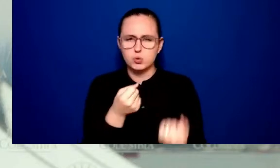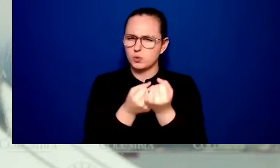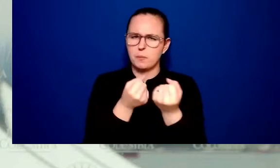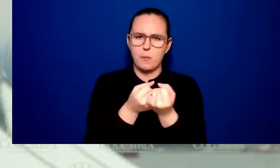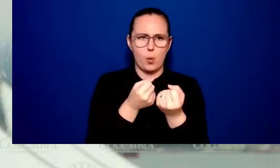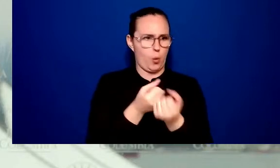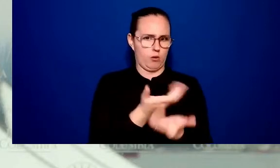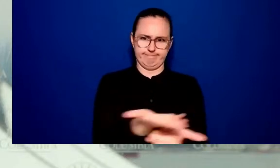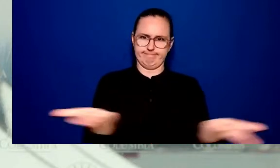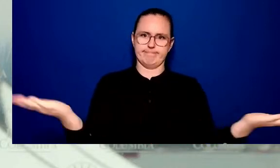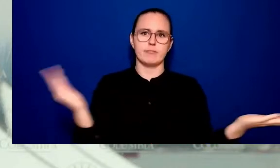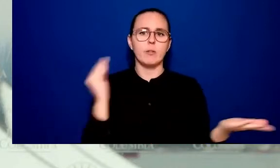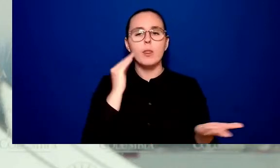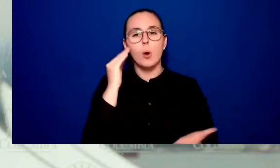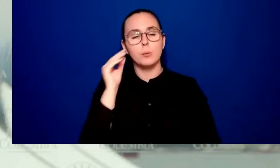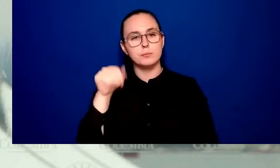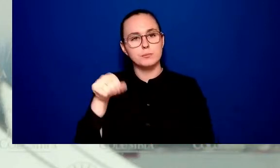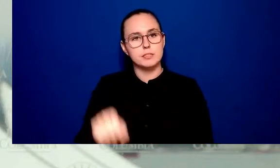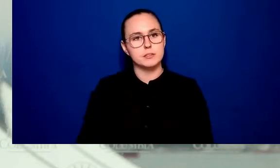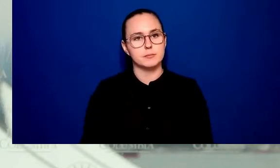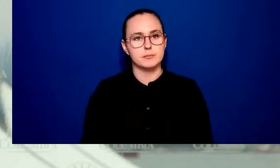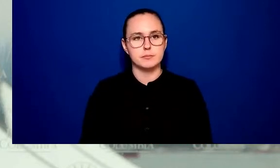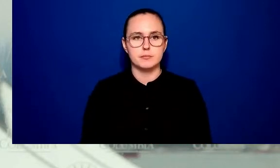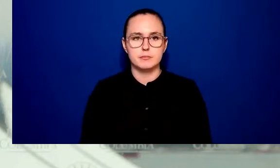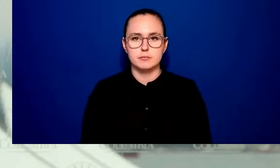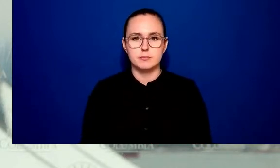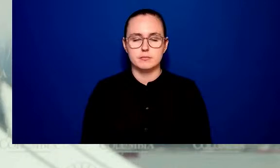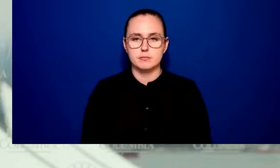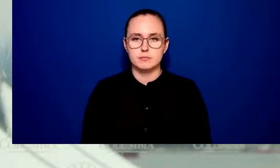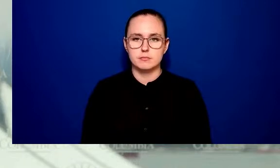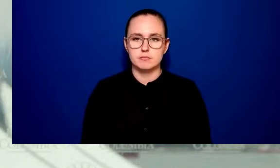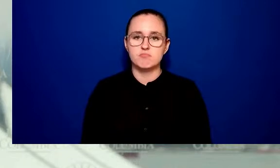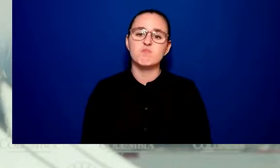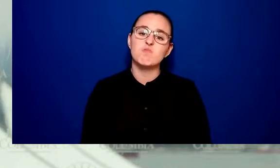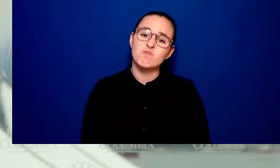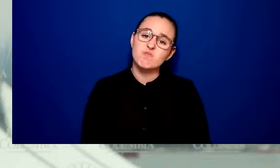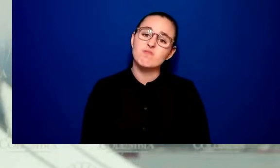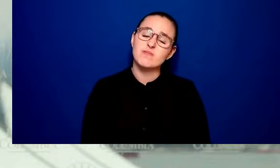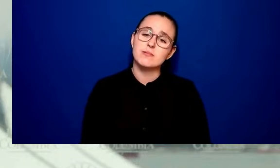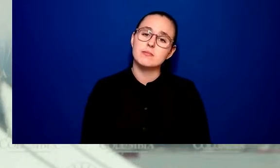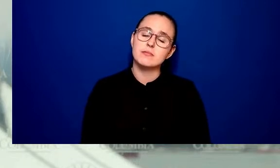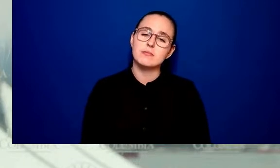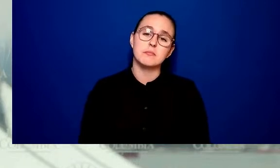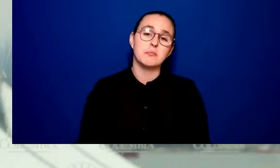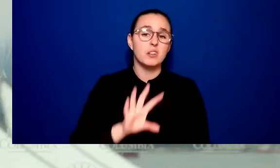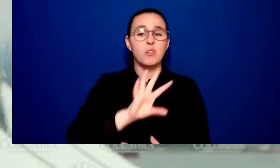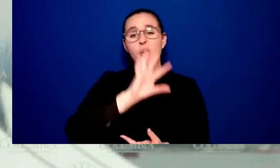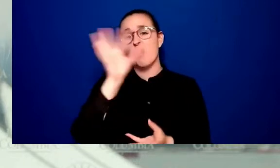number of unvaccinated people. But overall we're I'd say we're